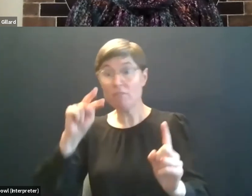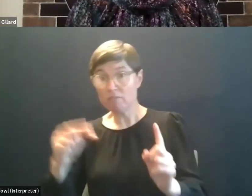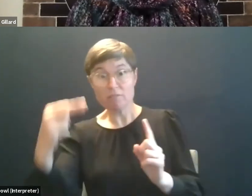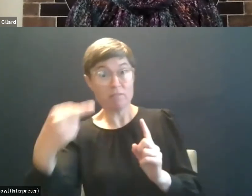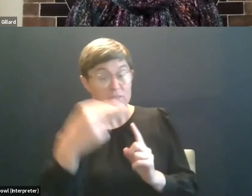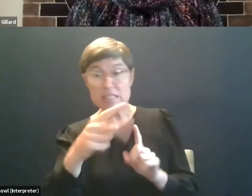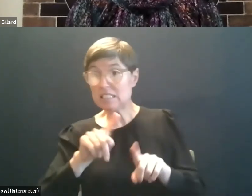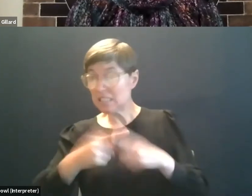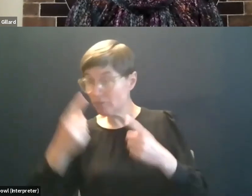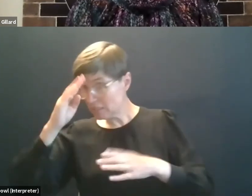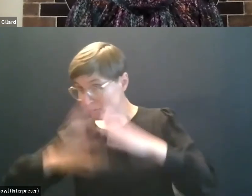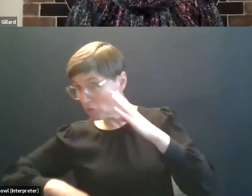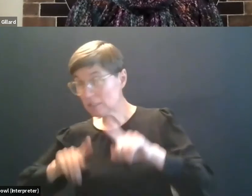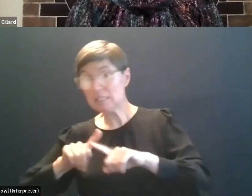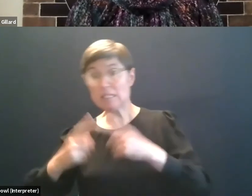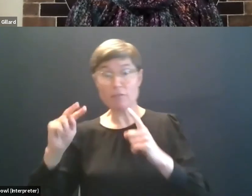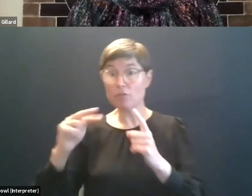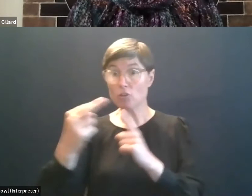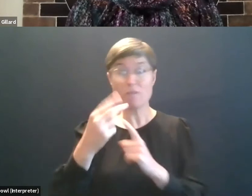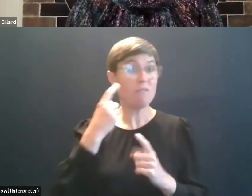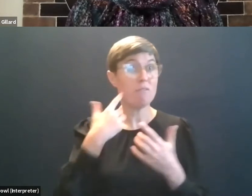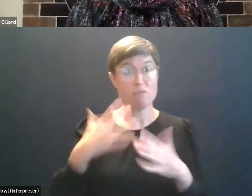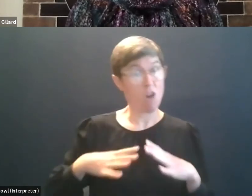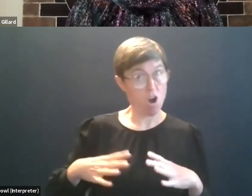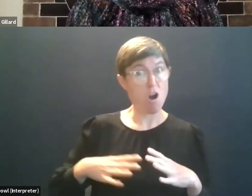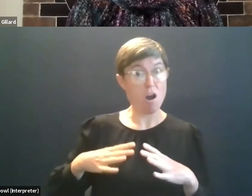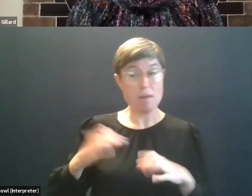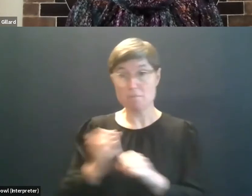understand each other and treat each other with dignity and respect.